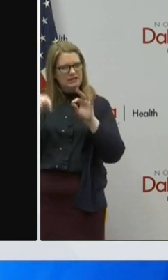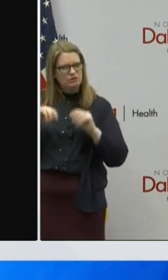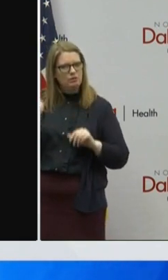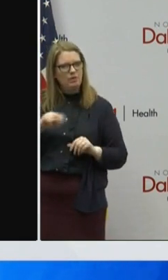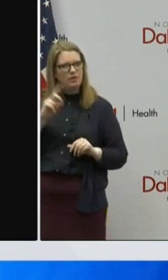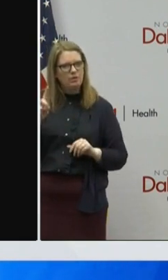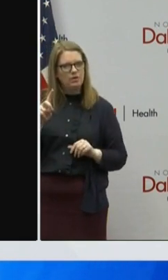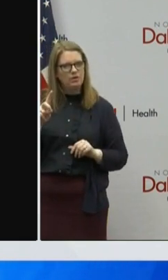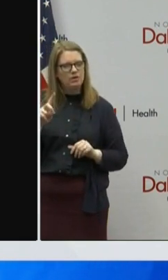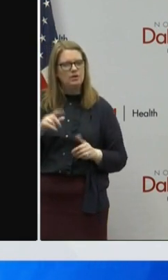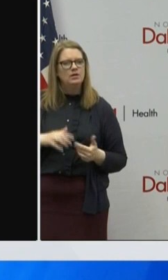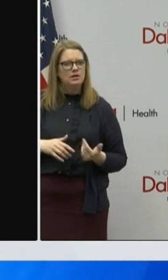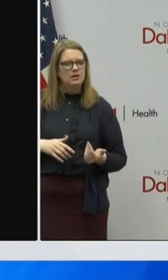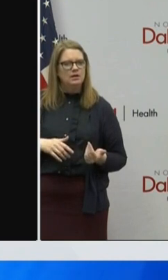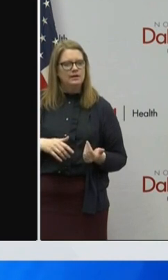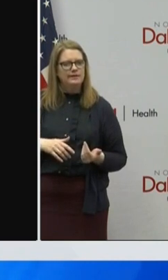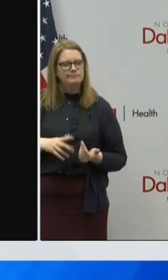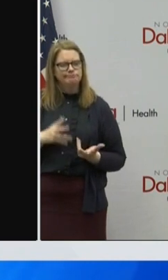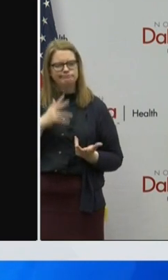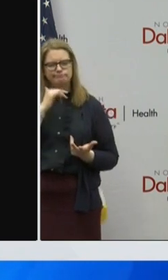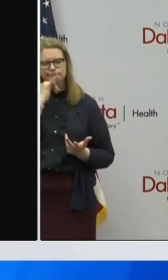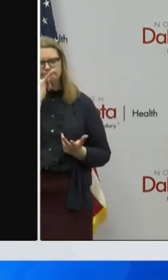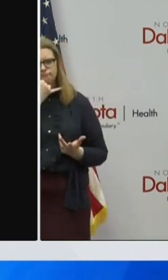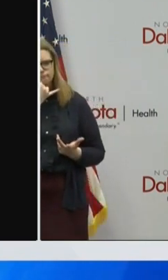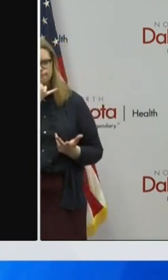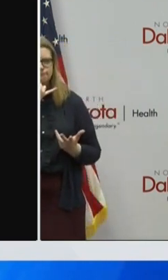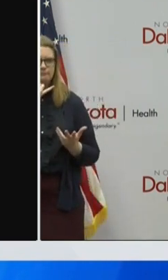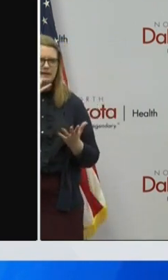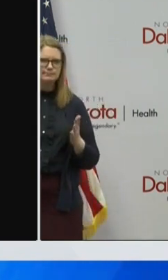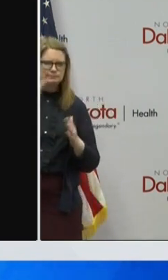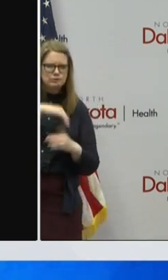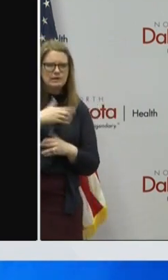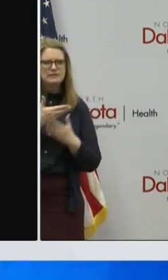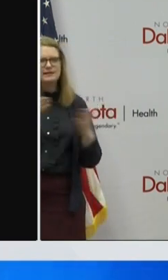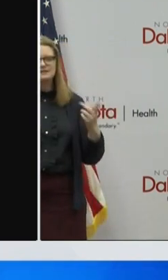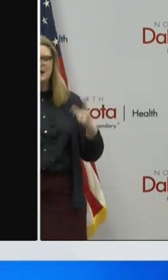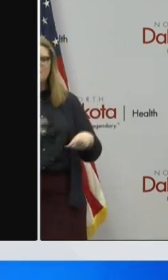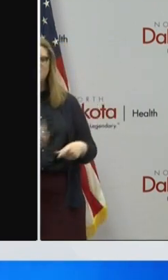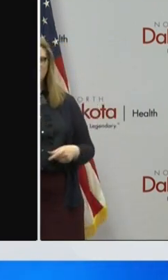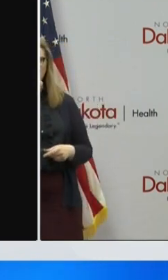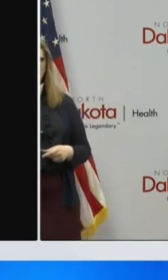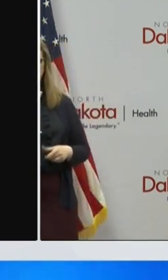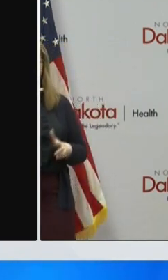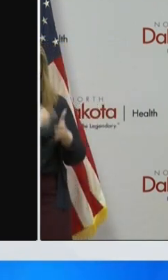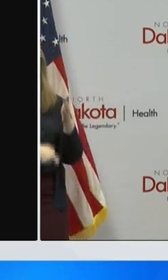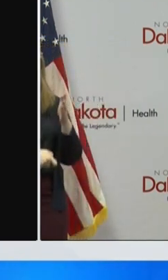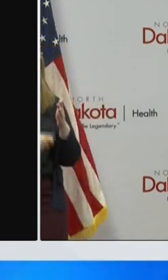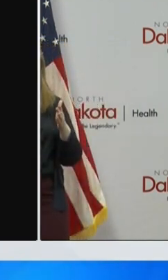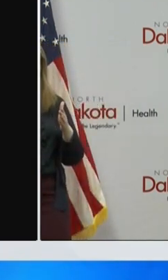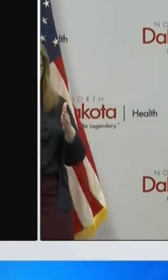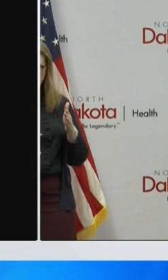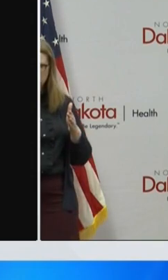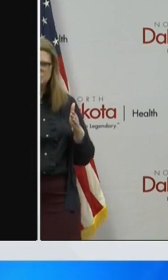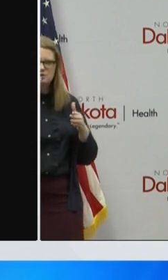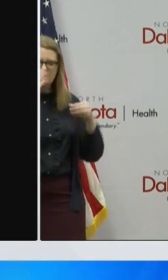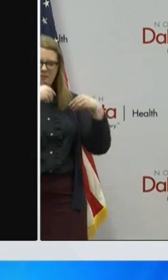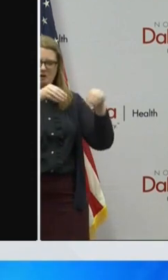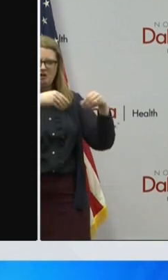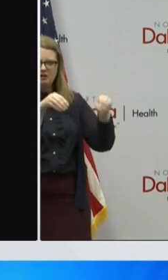BRIGADIER GENERAL ROBERT SCHULTE. TODAY, WITH MARKETS THAT MATTER TO NORTH DAKOTANS MADE HISTORY TODAY.